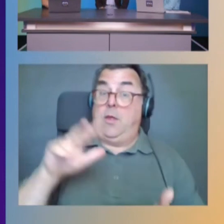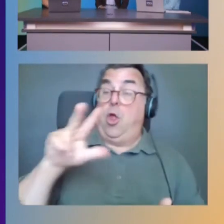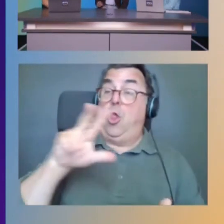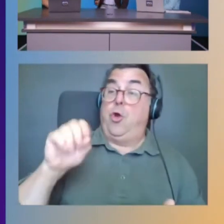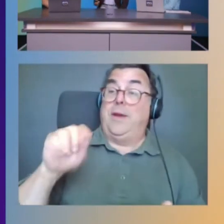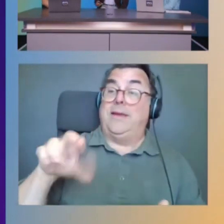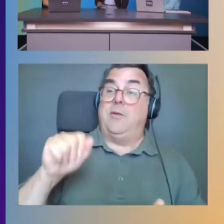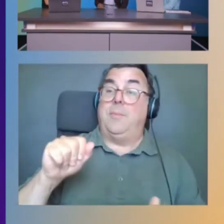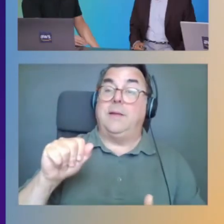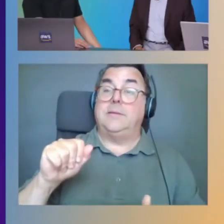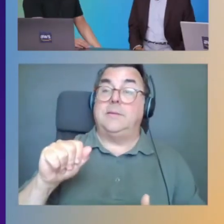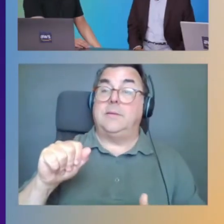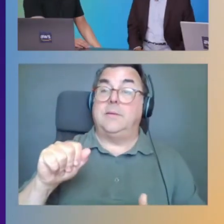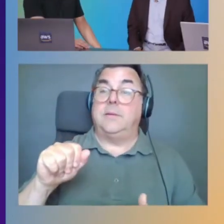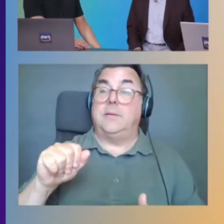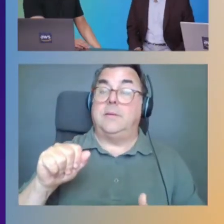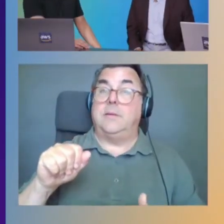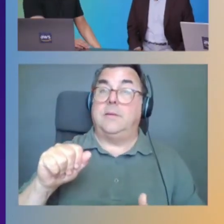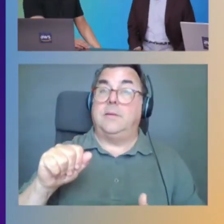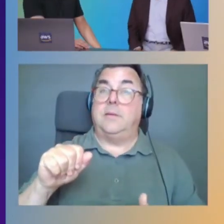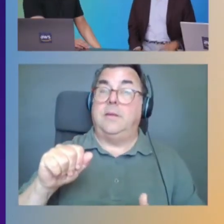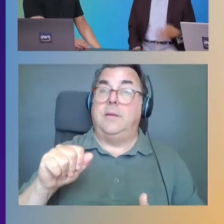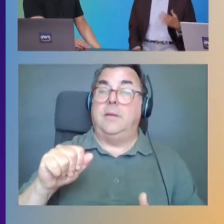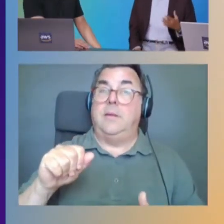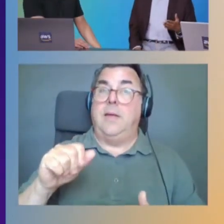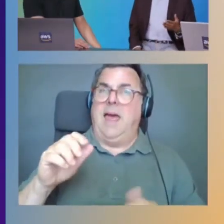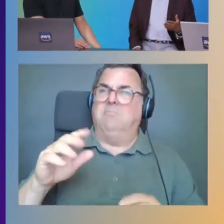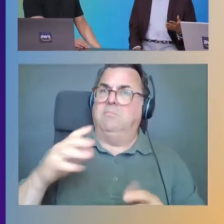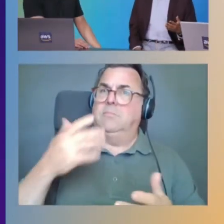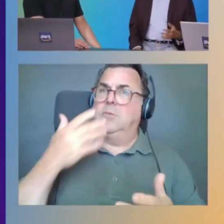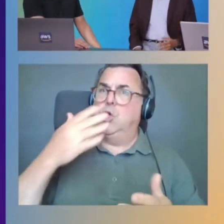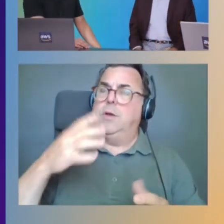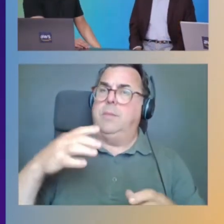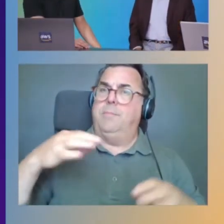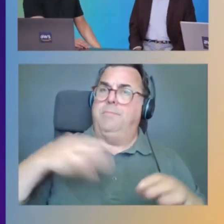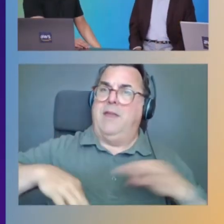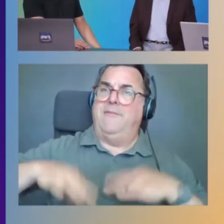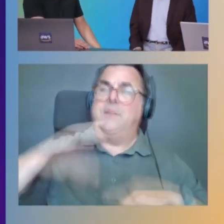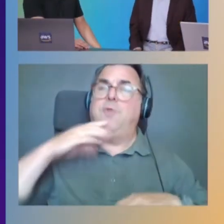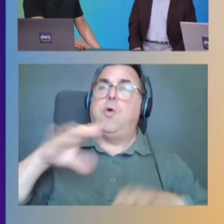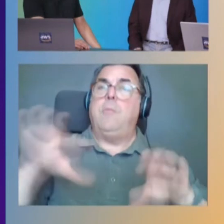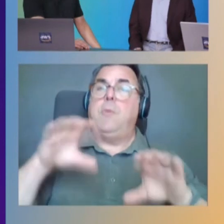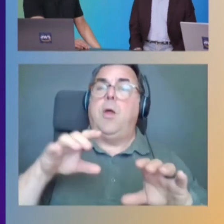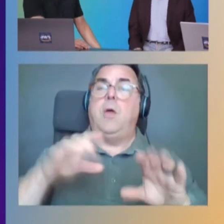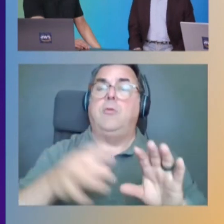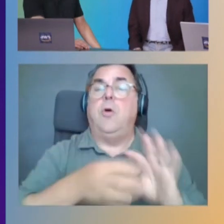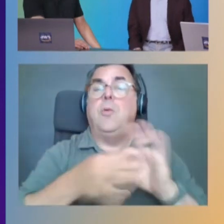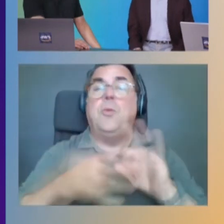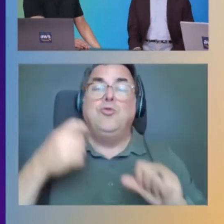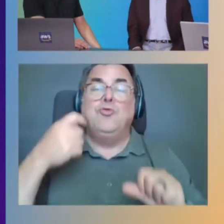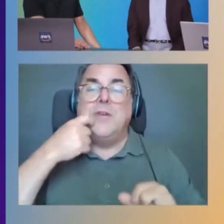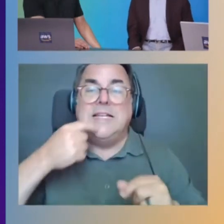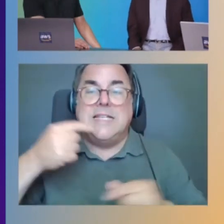the same Nitro SSD performance benefits, but it's also launched with the latest generation Intel-based isolate processor.